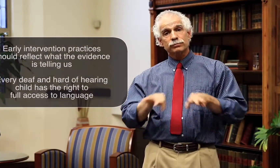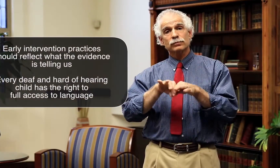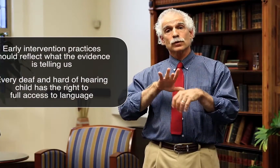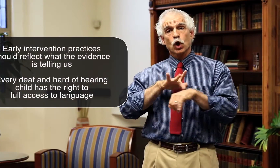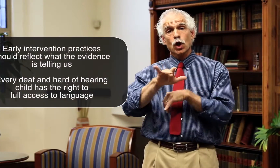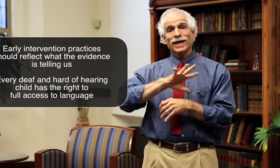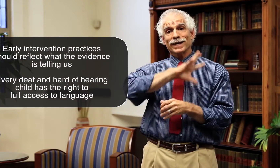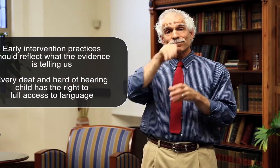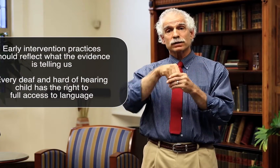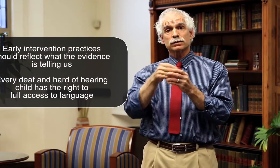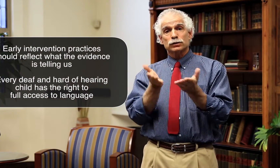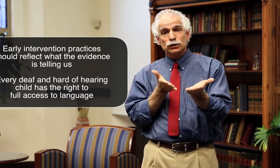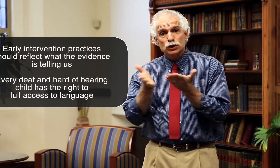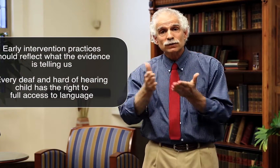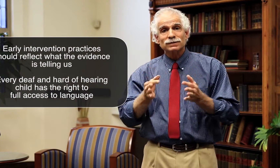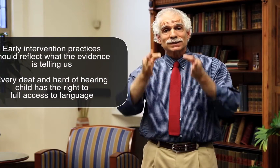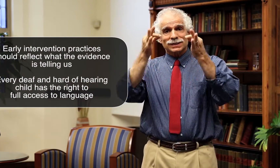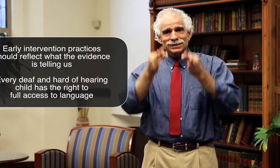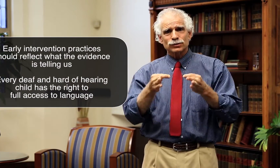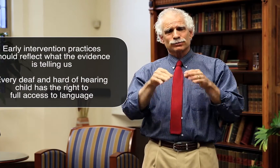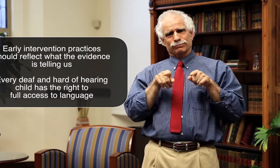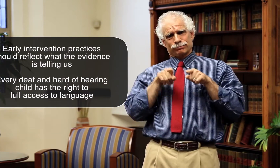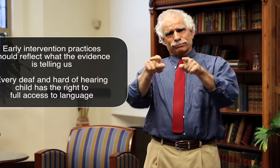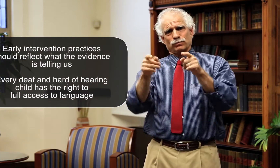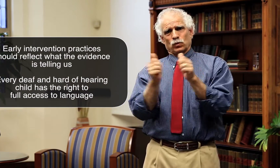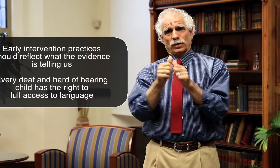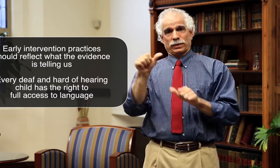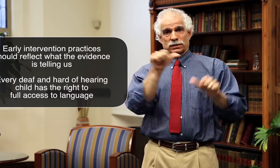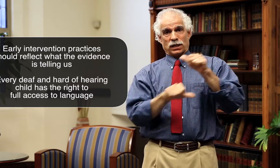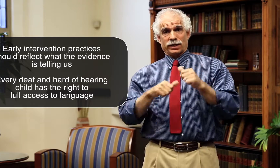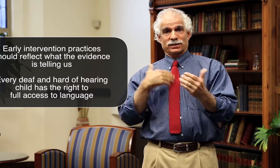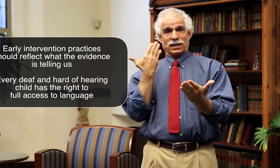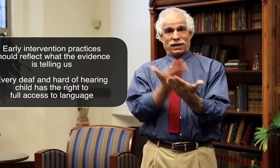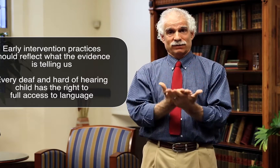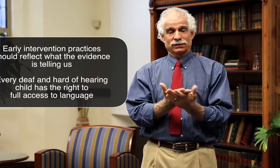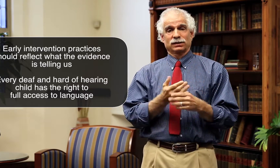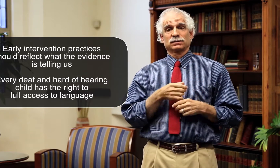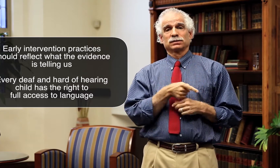It is critical that early intervention practices reflect what the evidence is clearly confirming